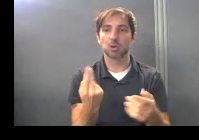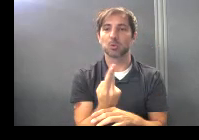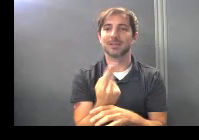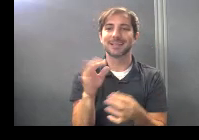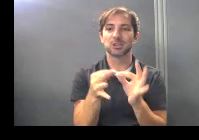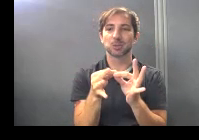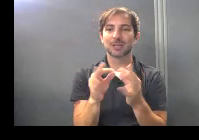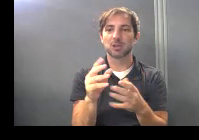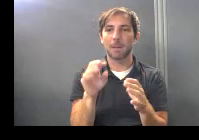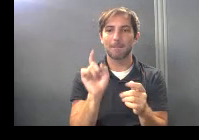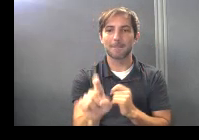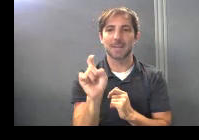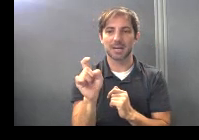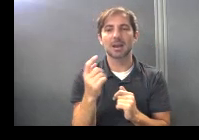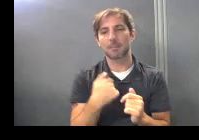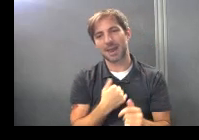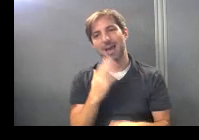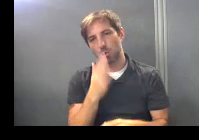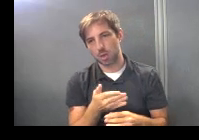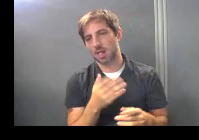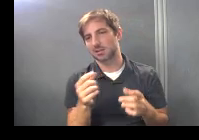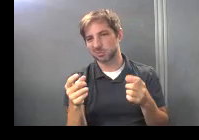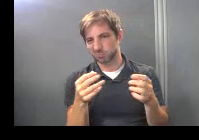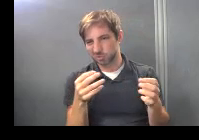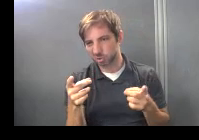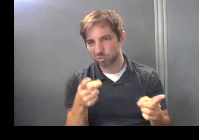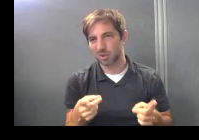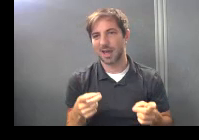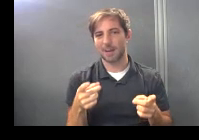I'M GOING TO DESCRIBE THE ISSUES TO TAKE THE LOAD OFF OF THE DESCRIBER.